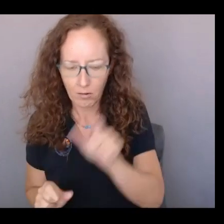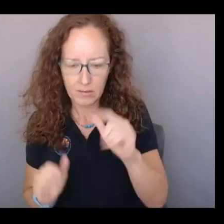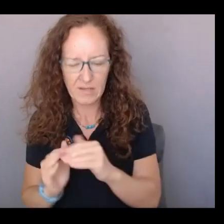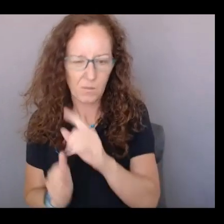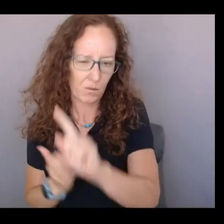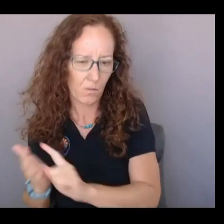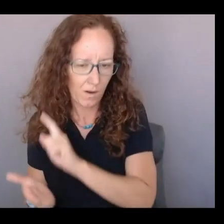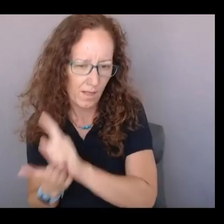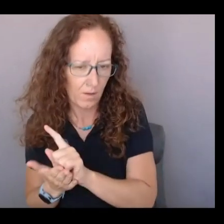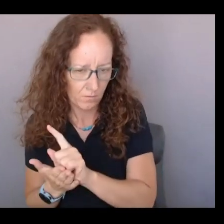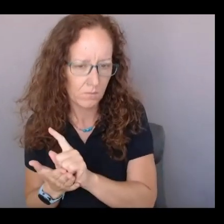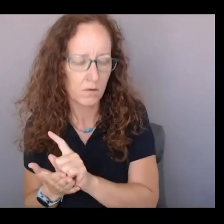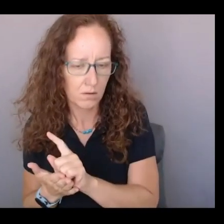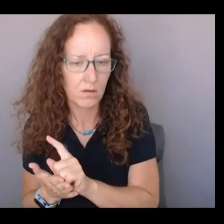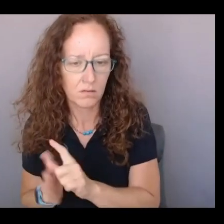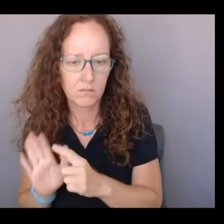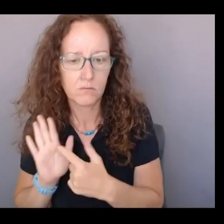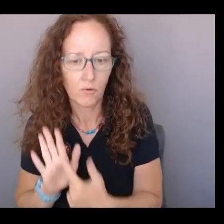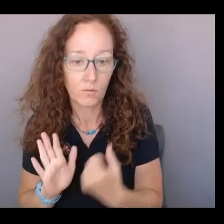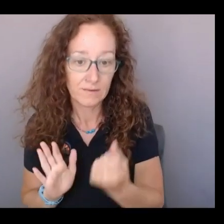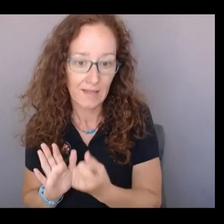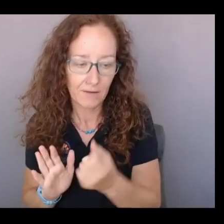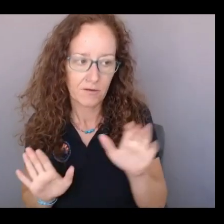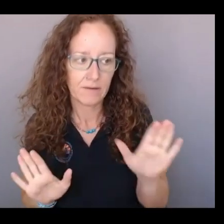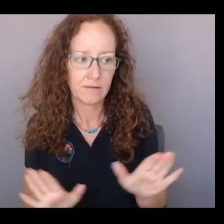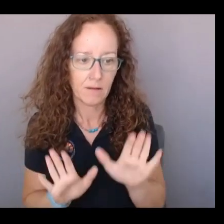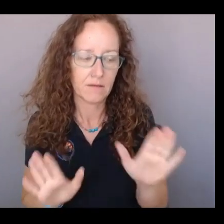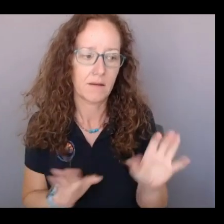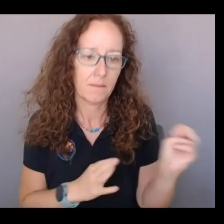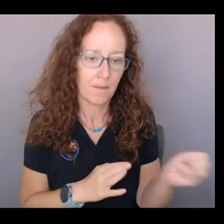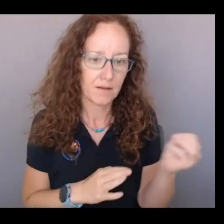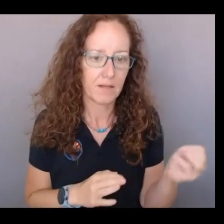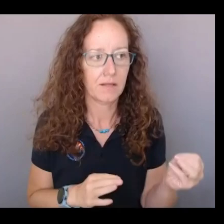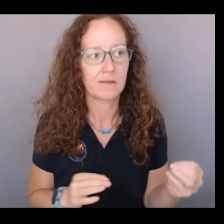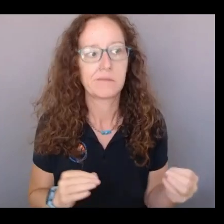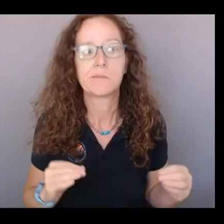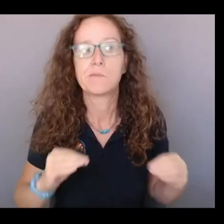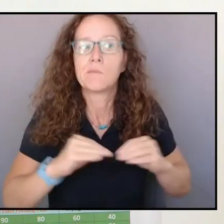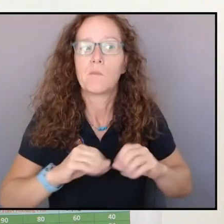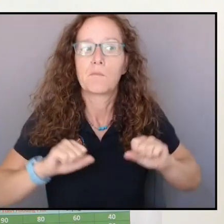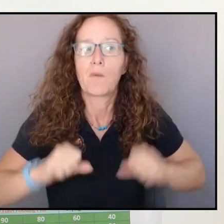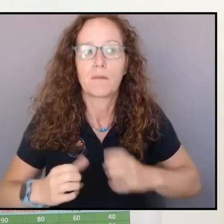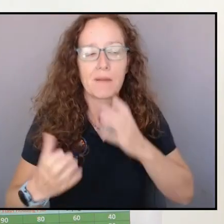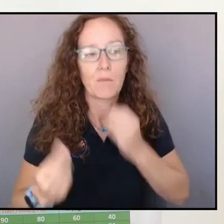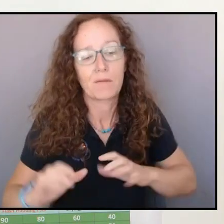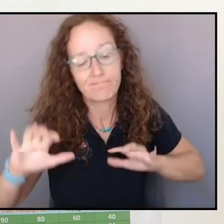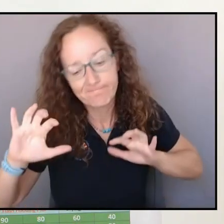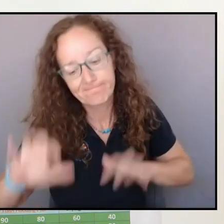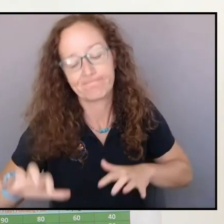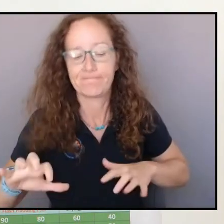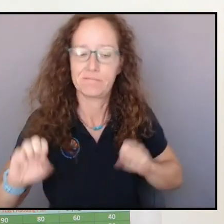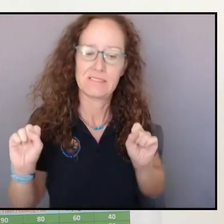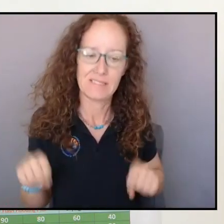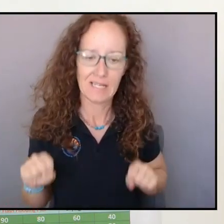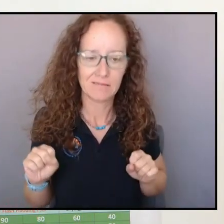Monday, definitely our three potentially wettest days and like I mentioned, maybe some flash flooding. As